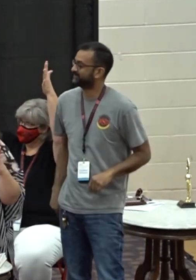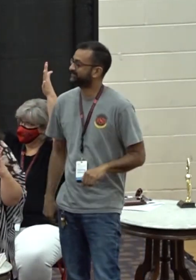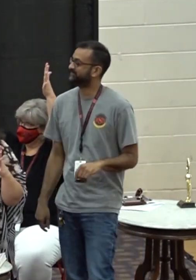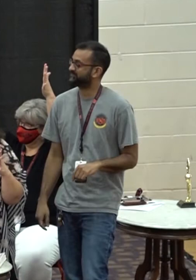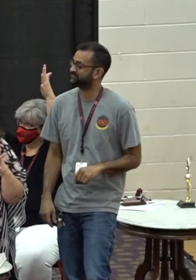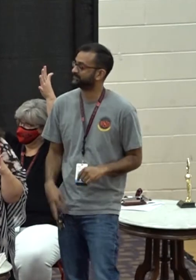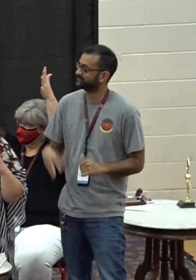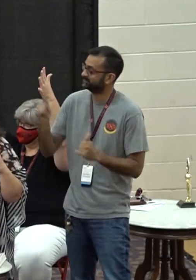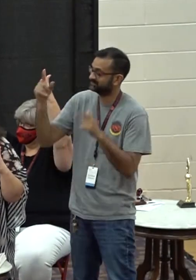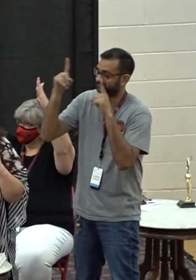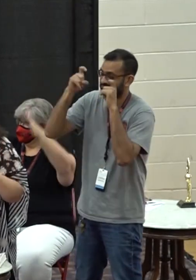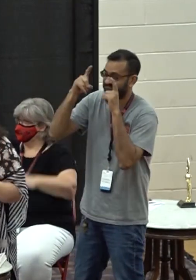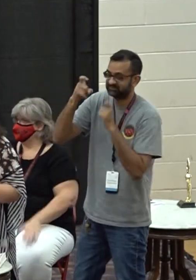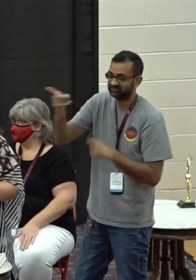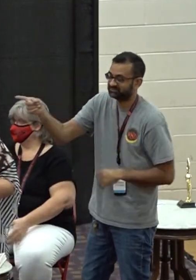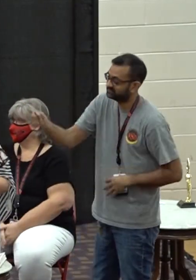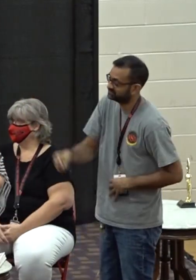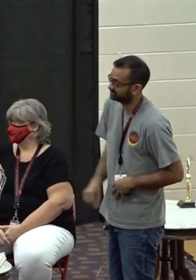Congratulations to you all!